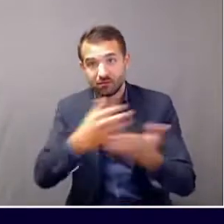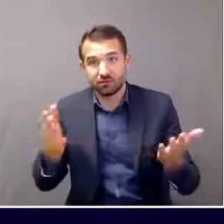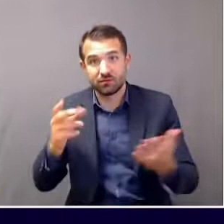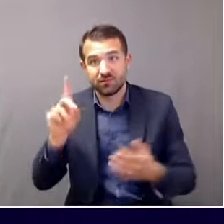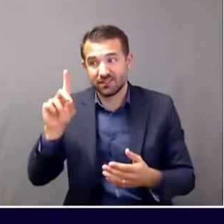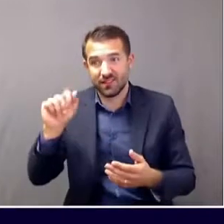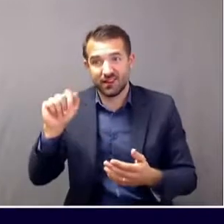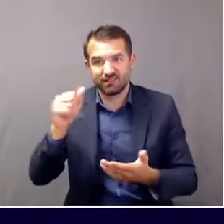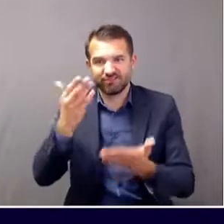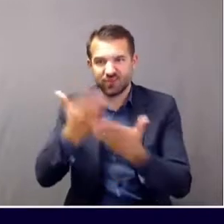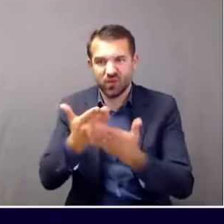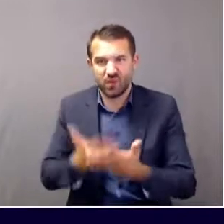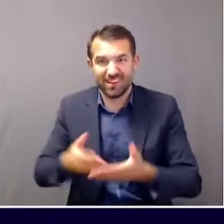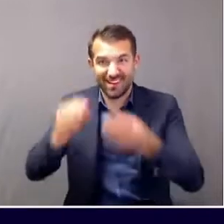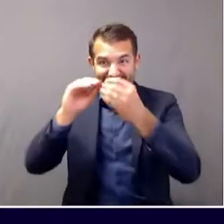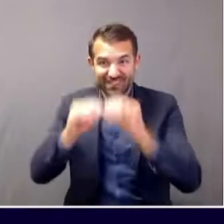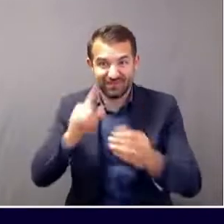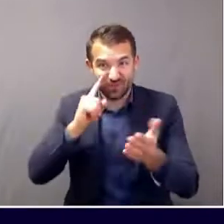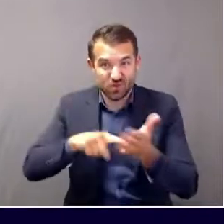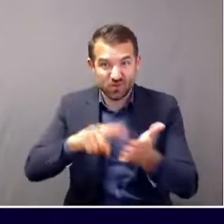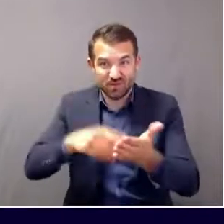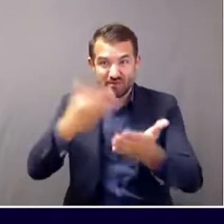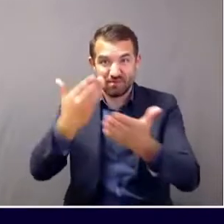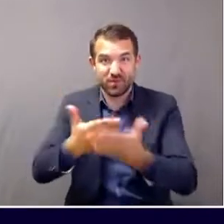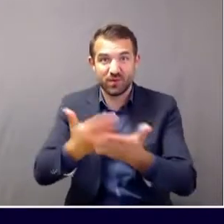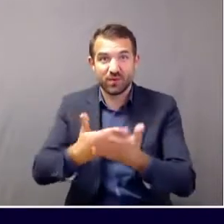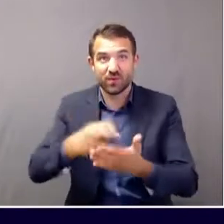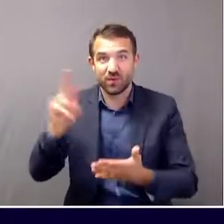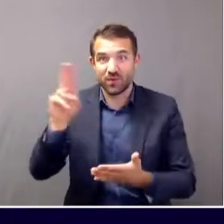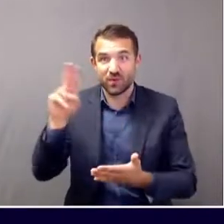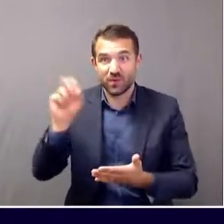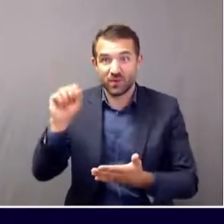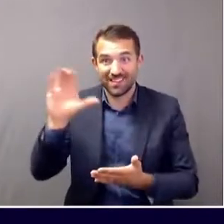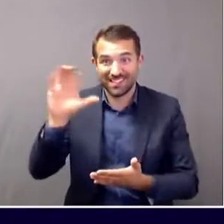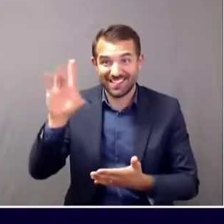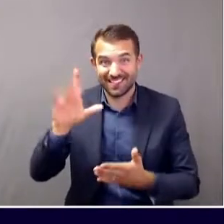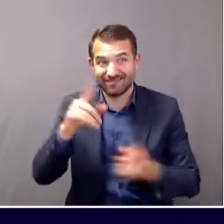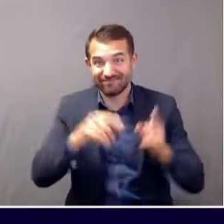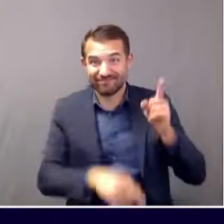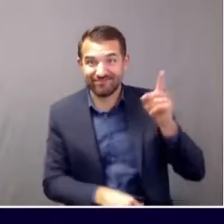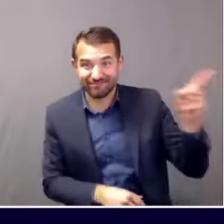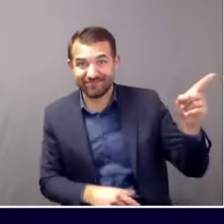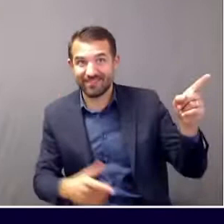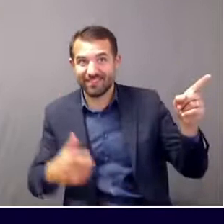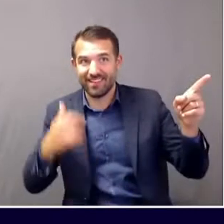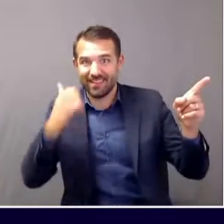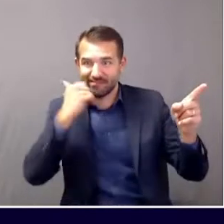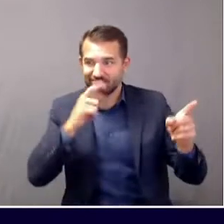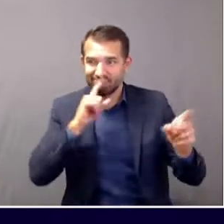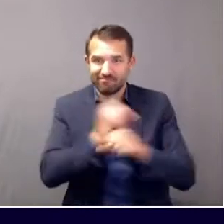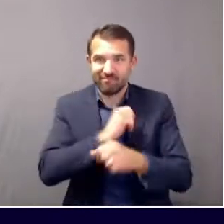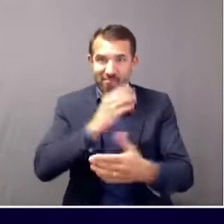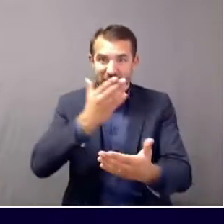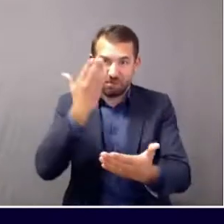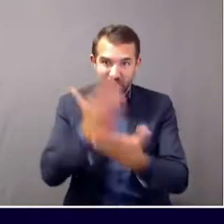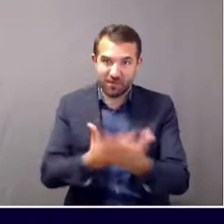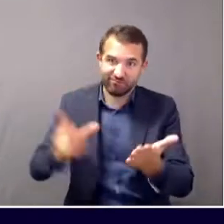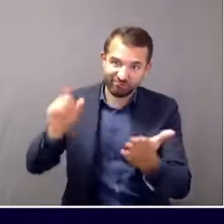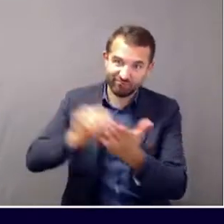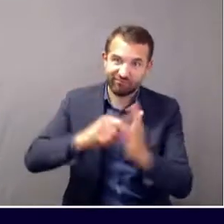U. S. CDC itself just validated